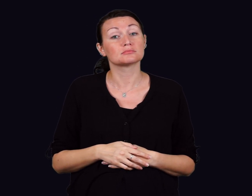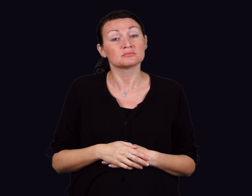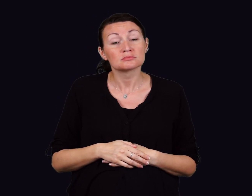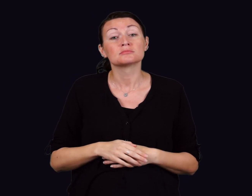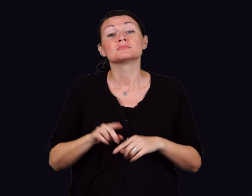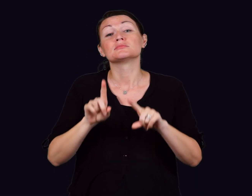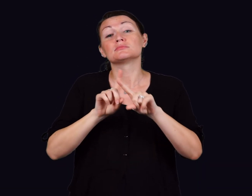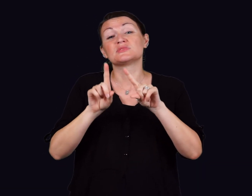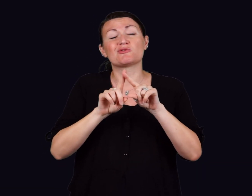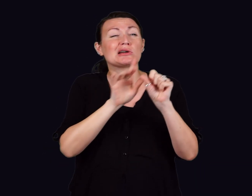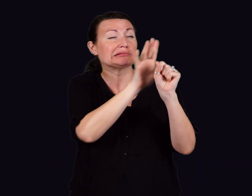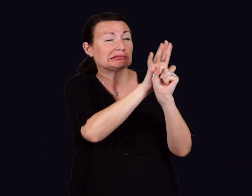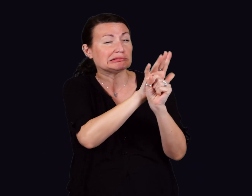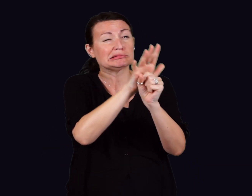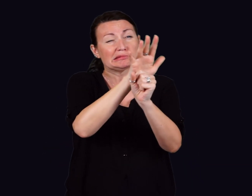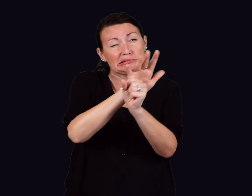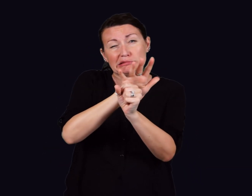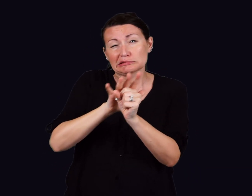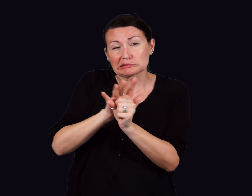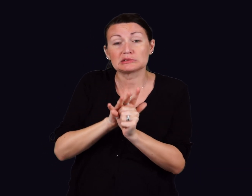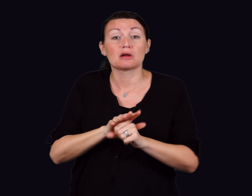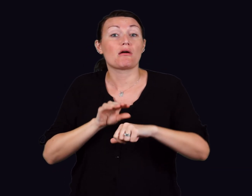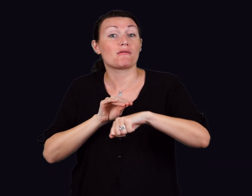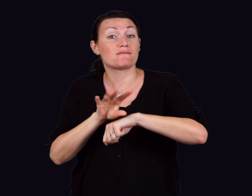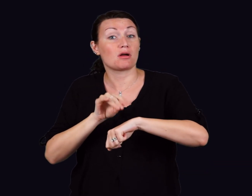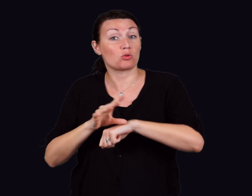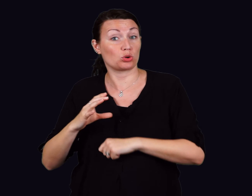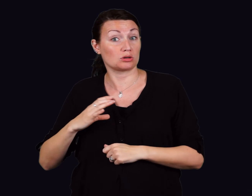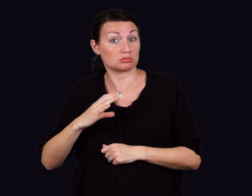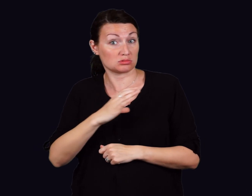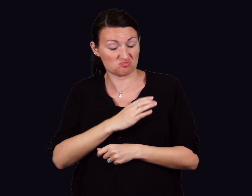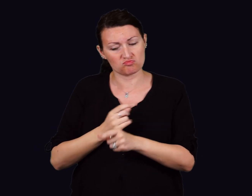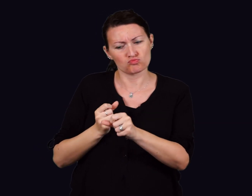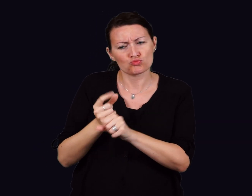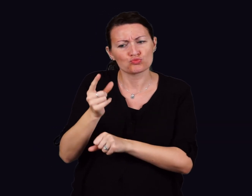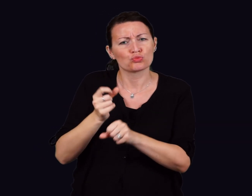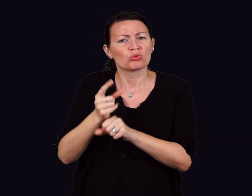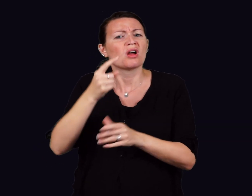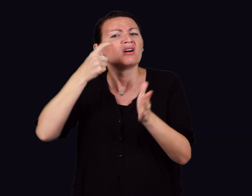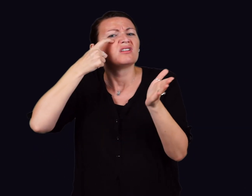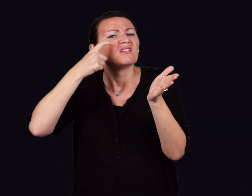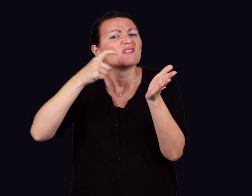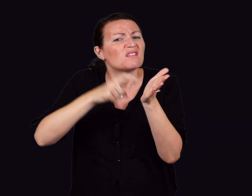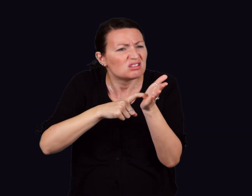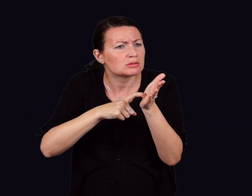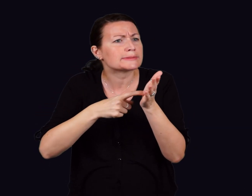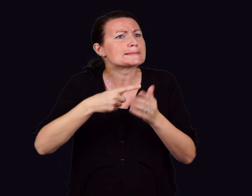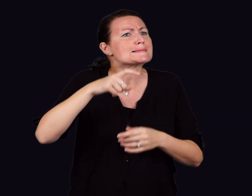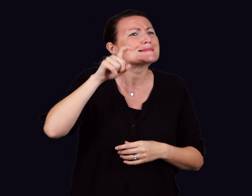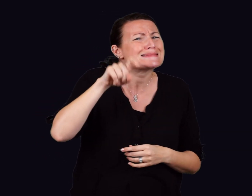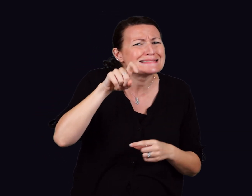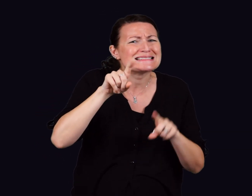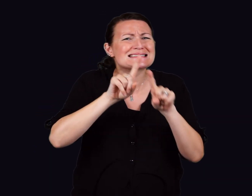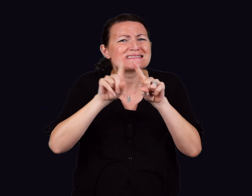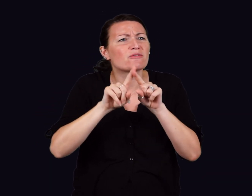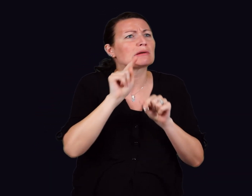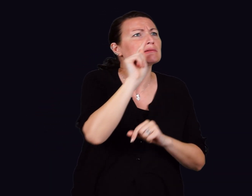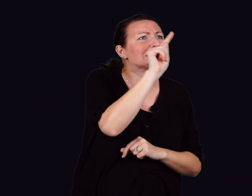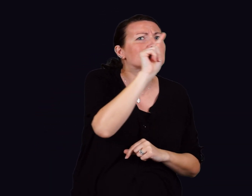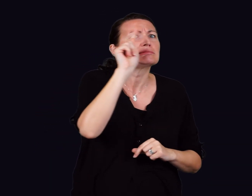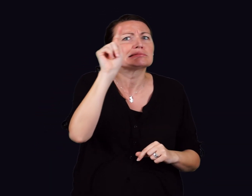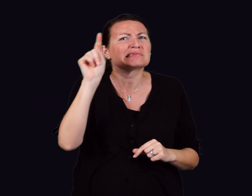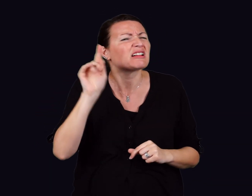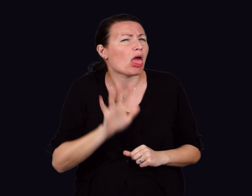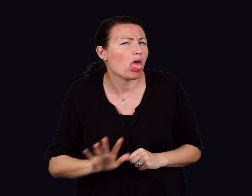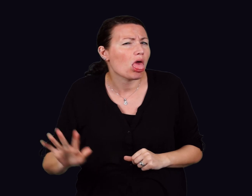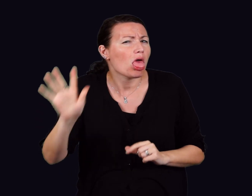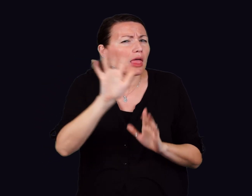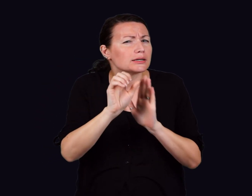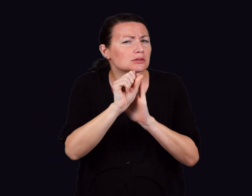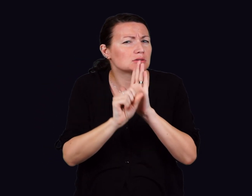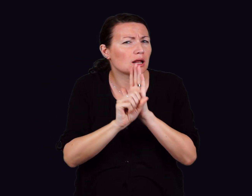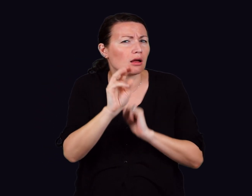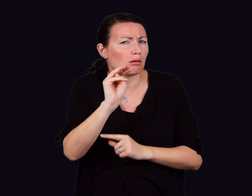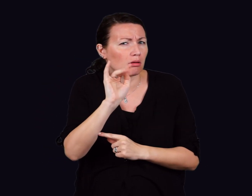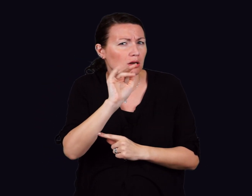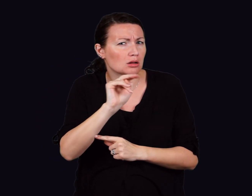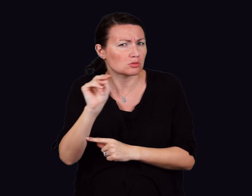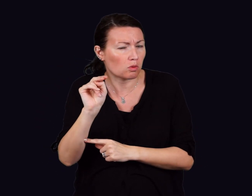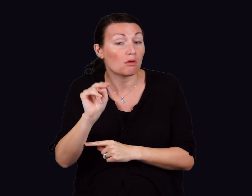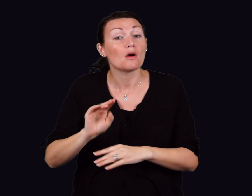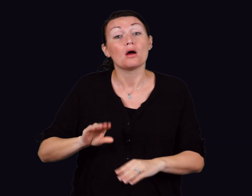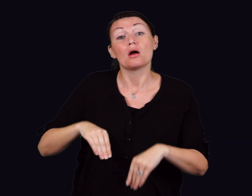*Regional advisory committees will annually identify regional needs